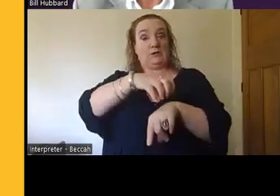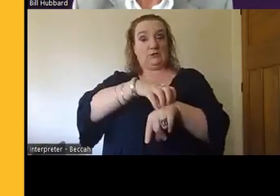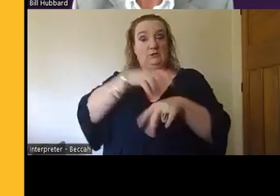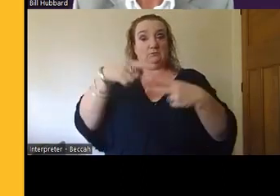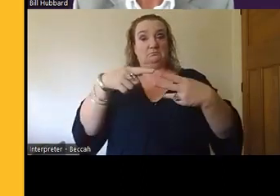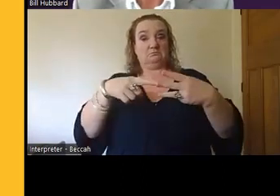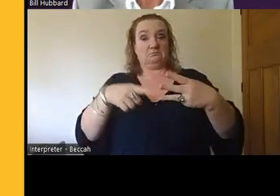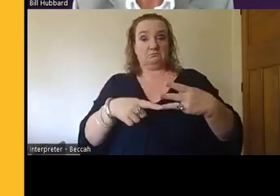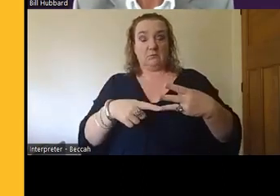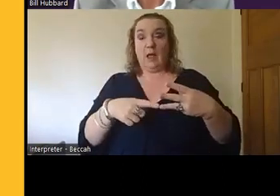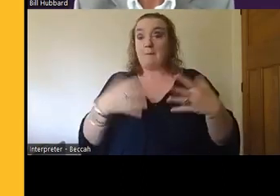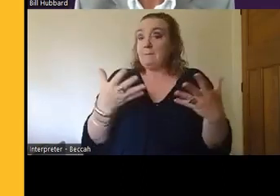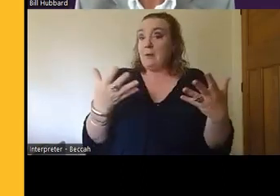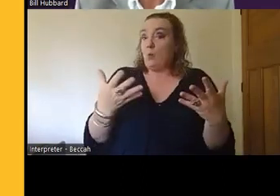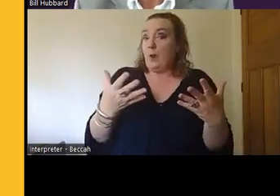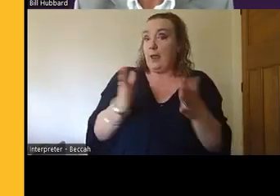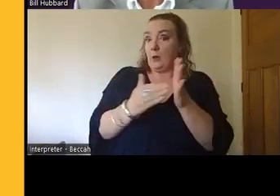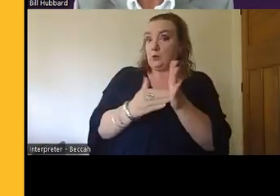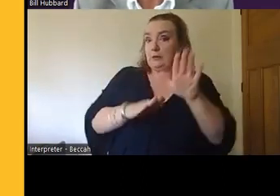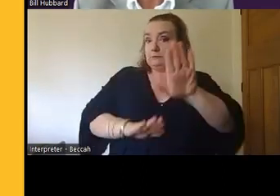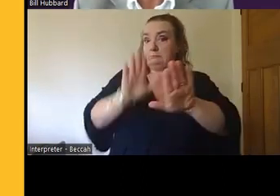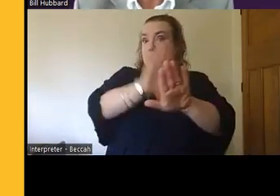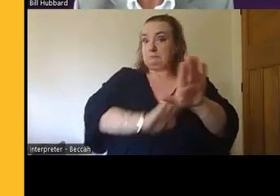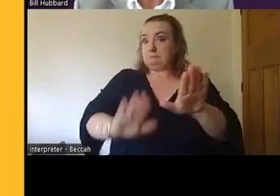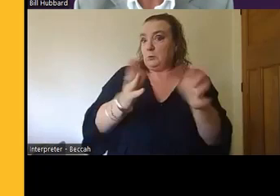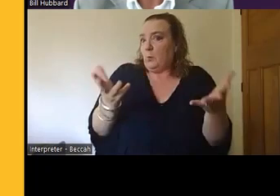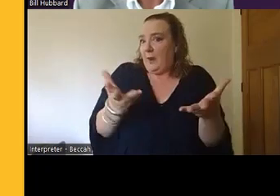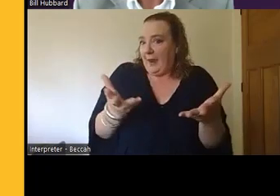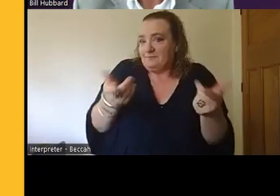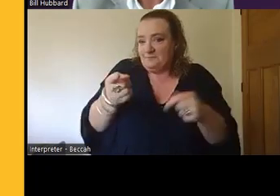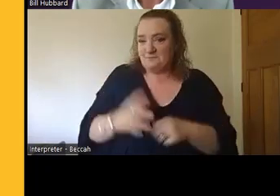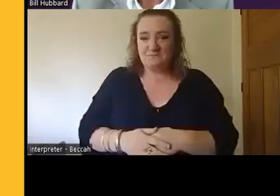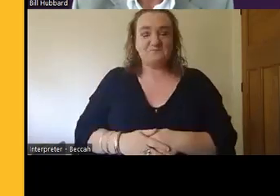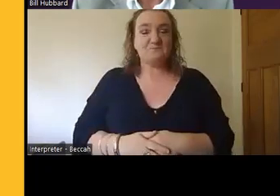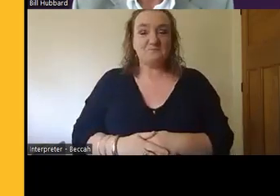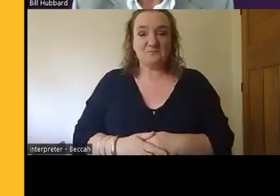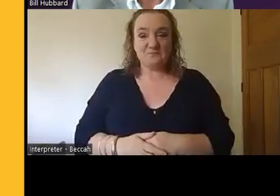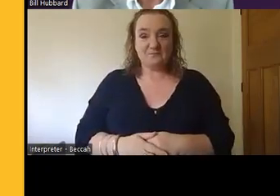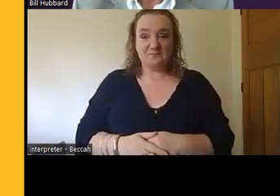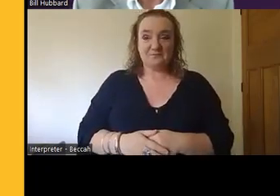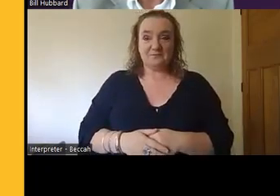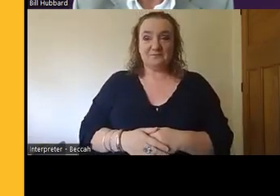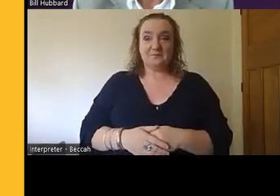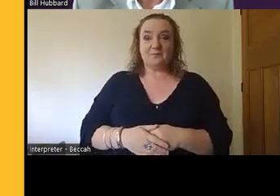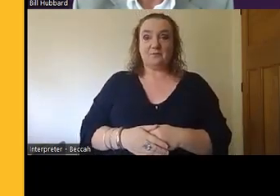and possibly where in the country you are. If that's not clear, that's really nice for people to pick up. And we can let you know in advance